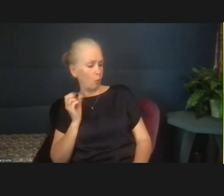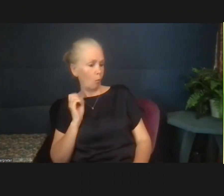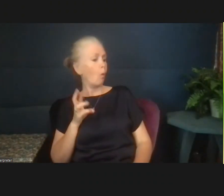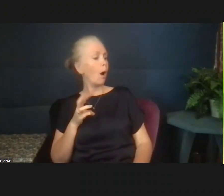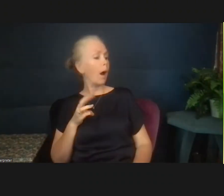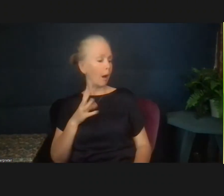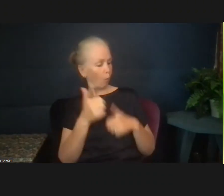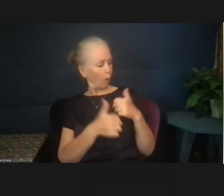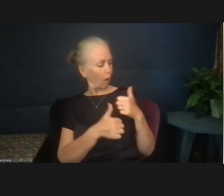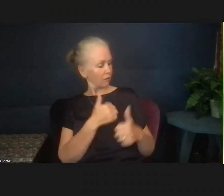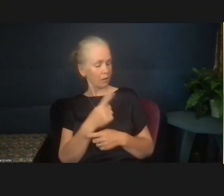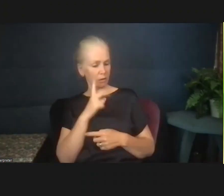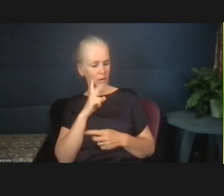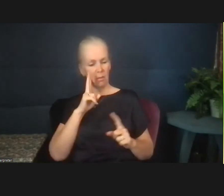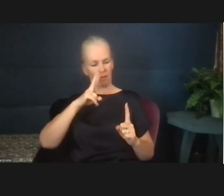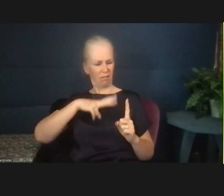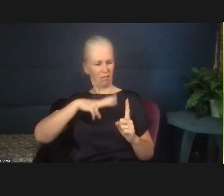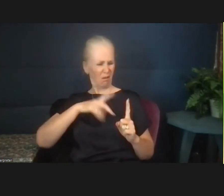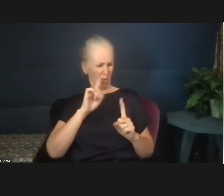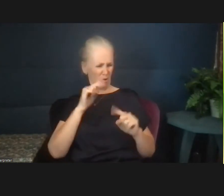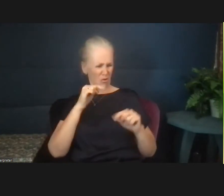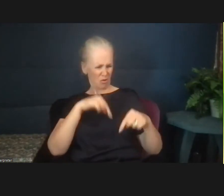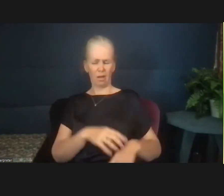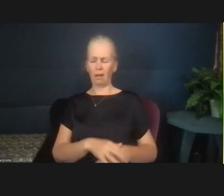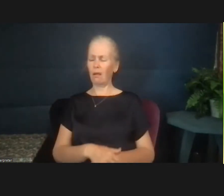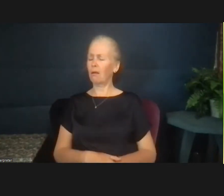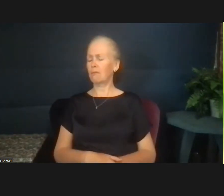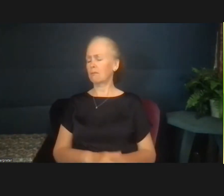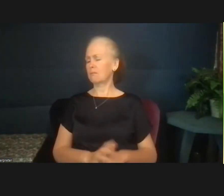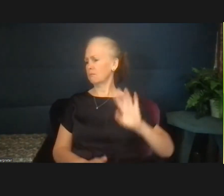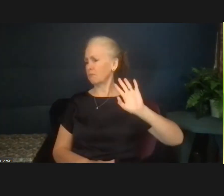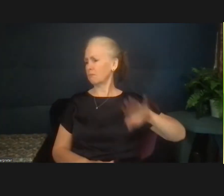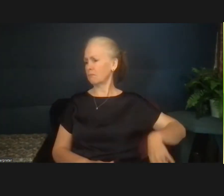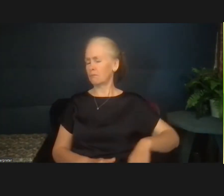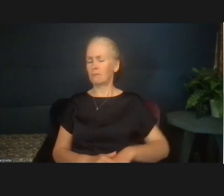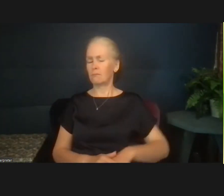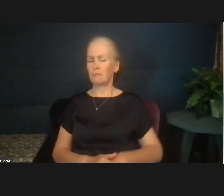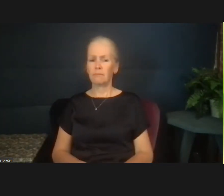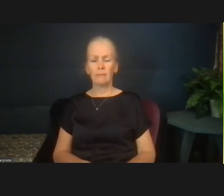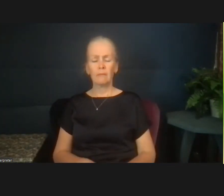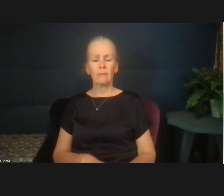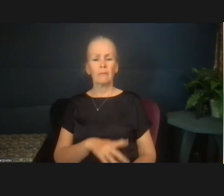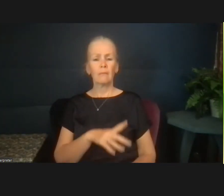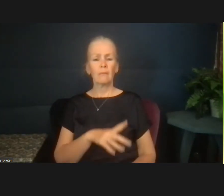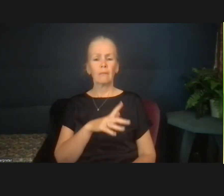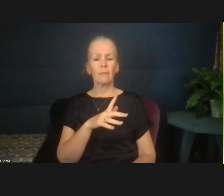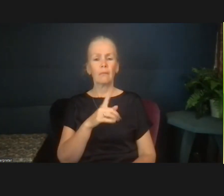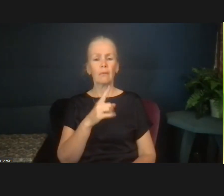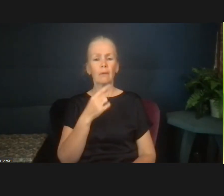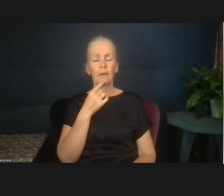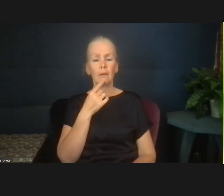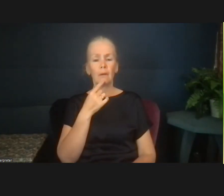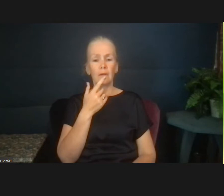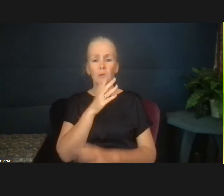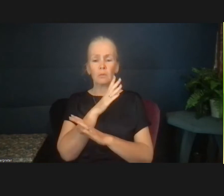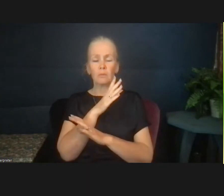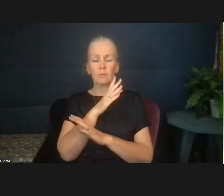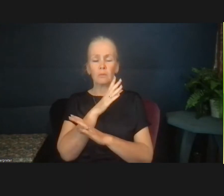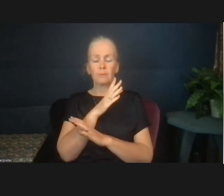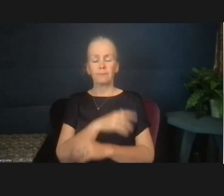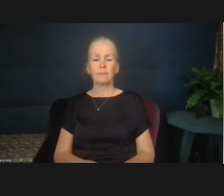look at you like what you even doing here?" I think that we don't, universities do not,